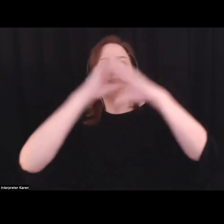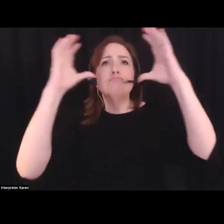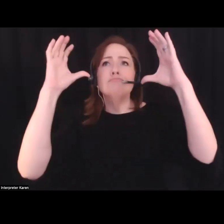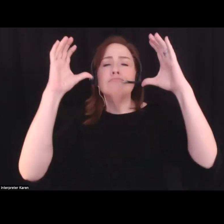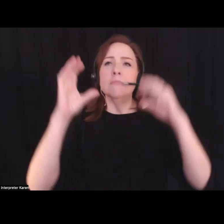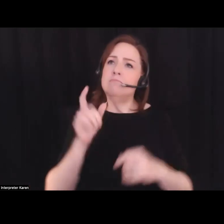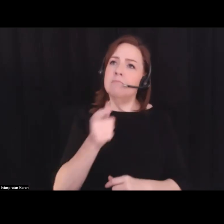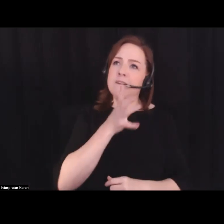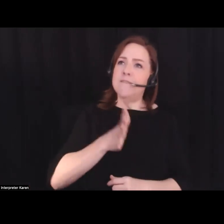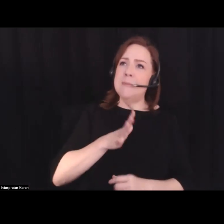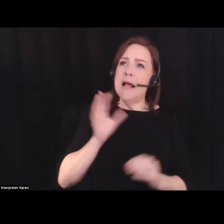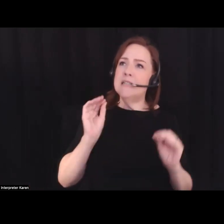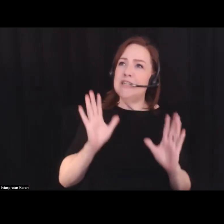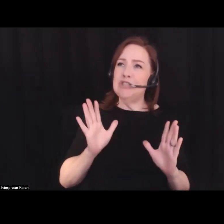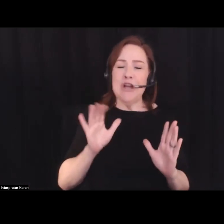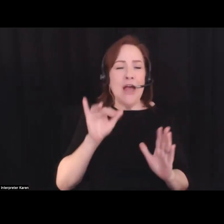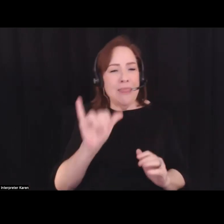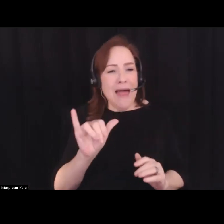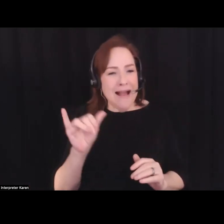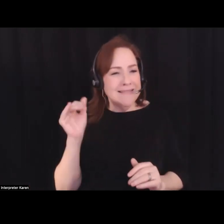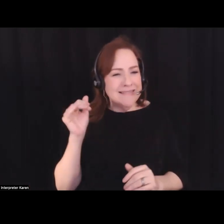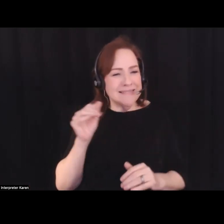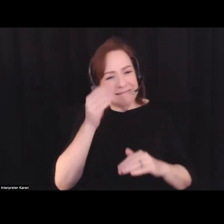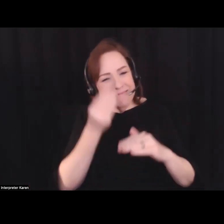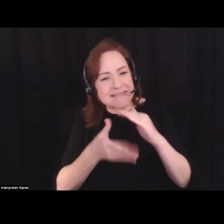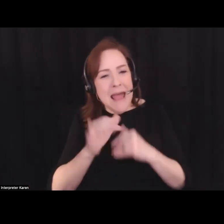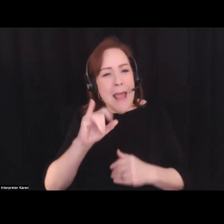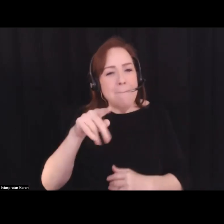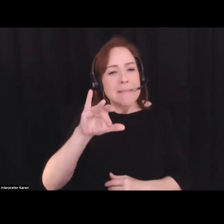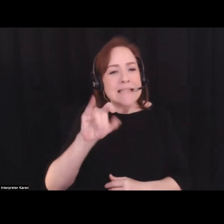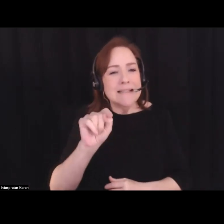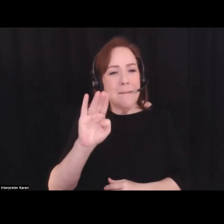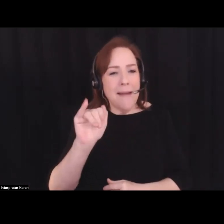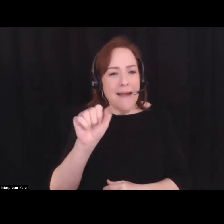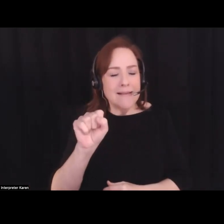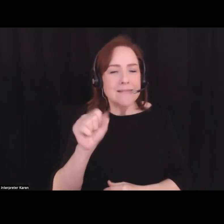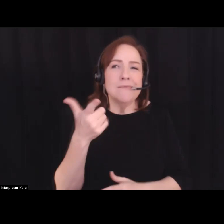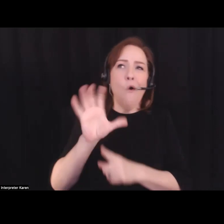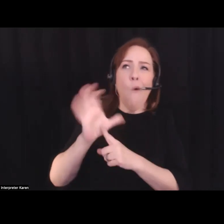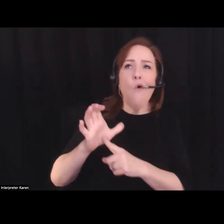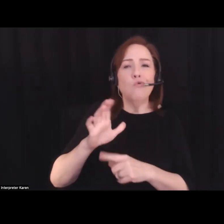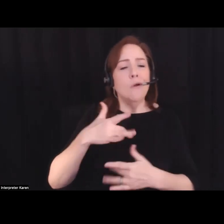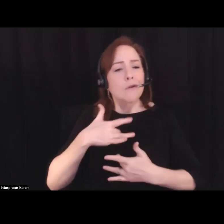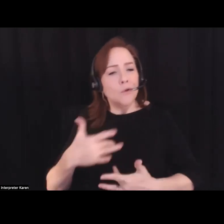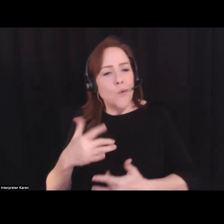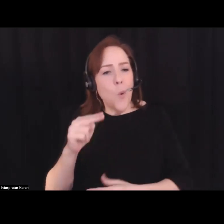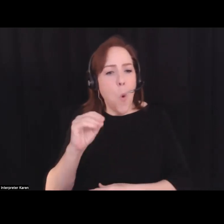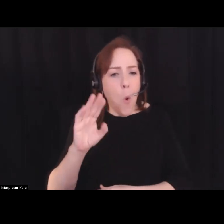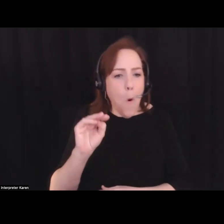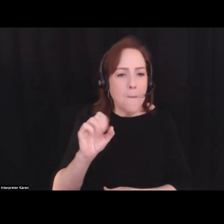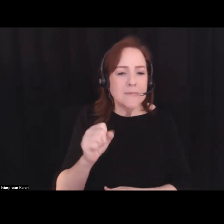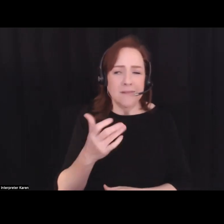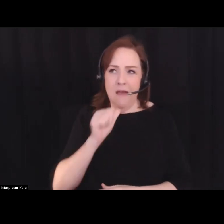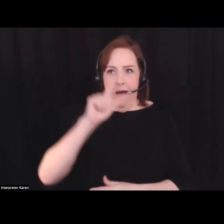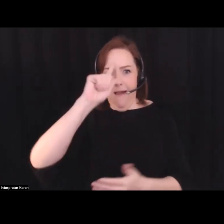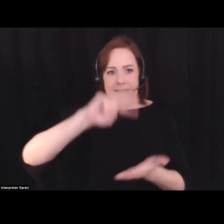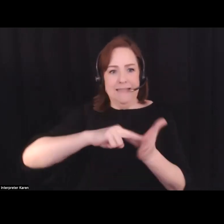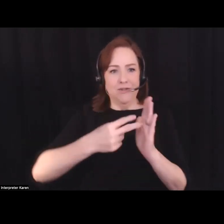cultural norms and generalization Tendencies and that unintentional application of some of those